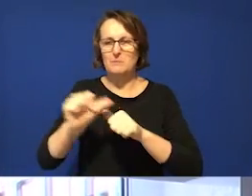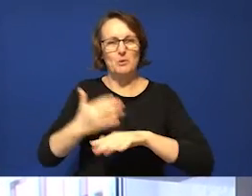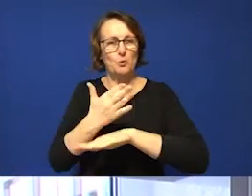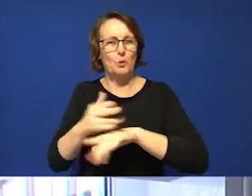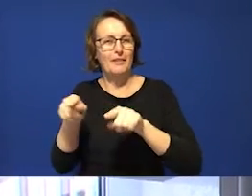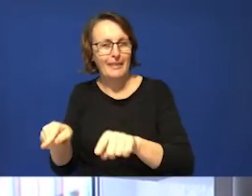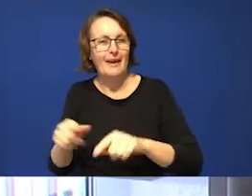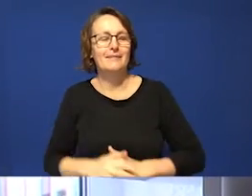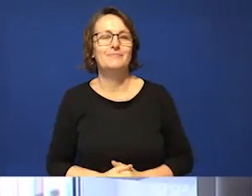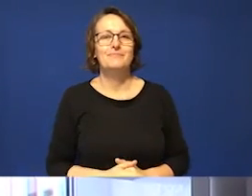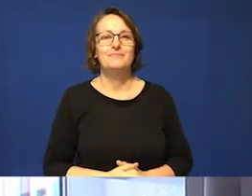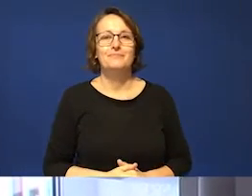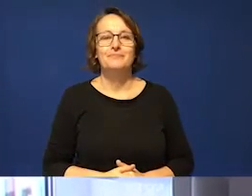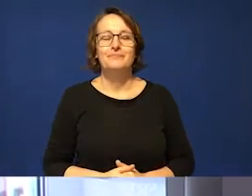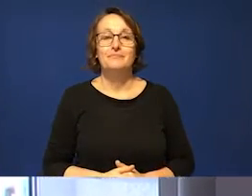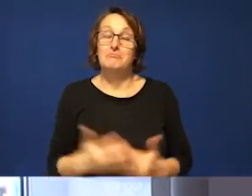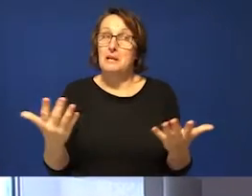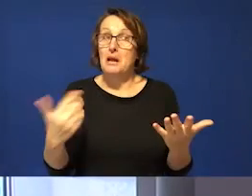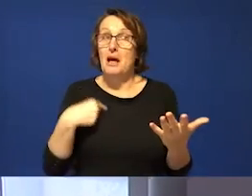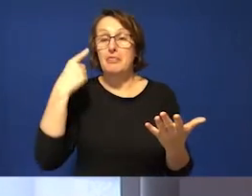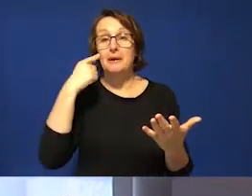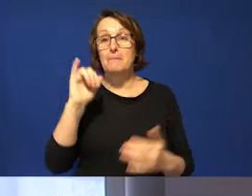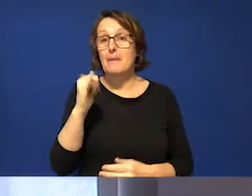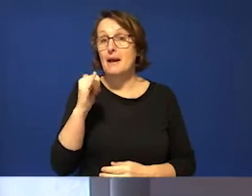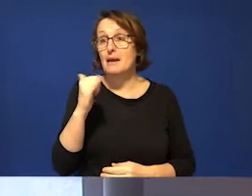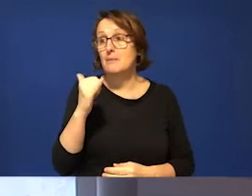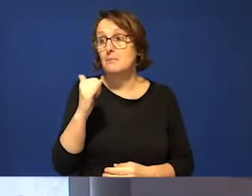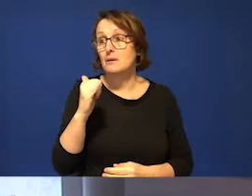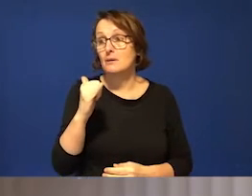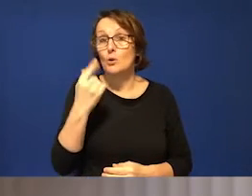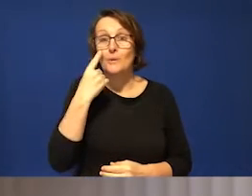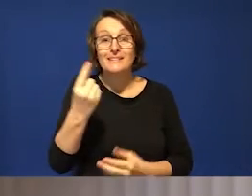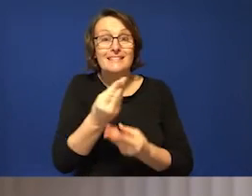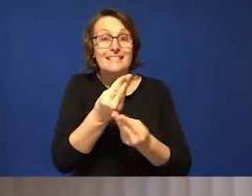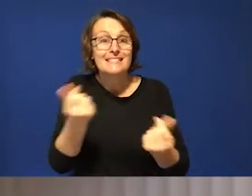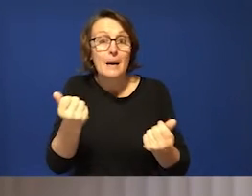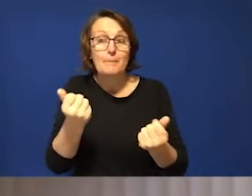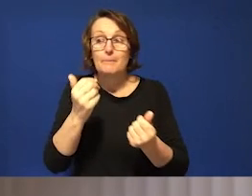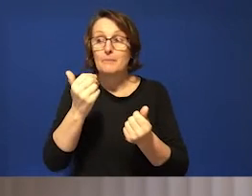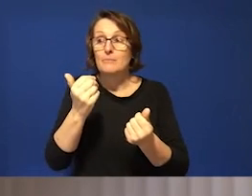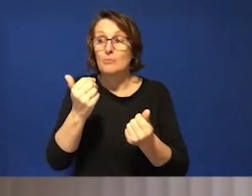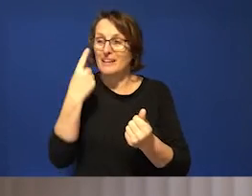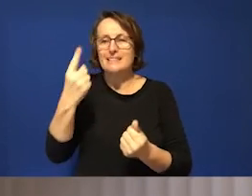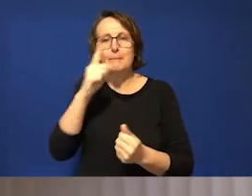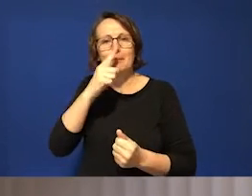And from that perspective, I suppose, you see members being more comfortable in here.